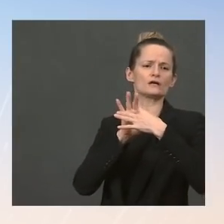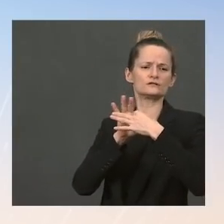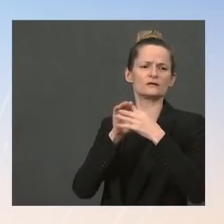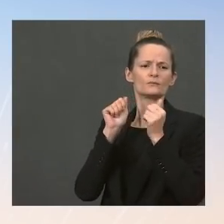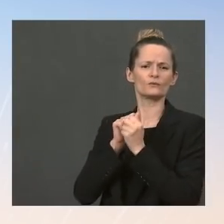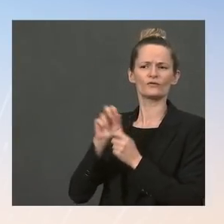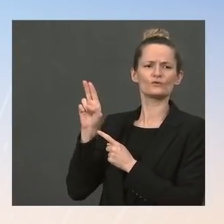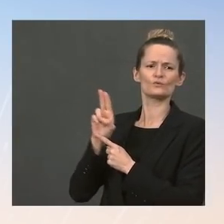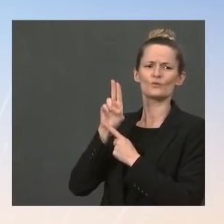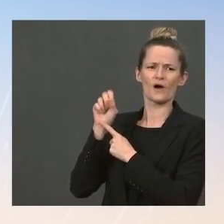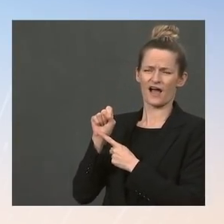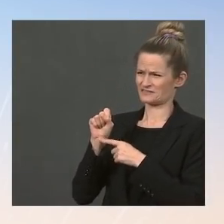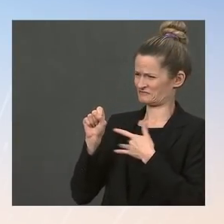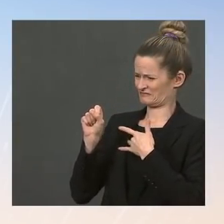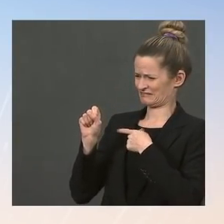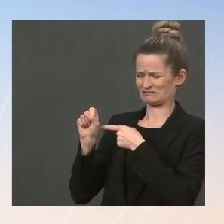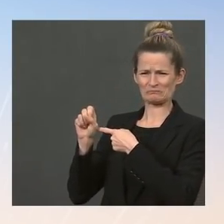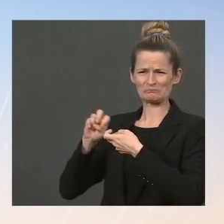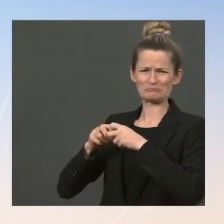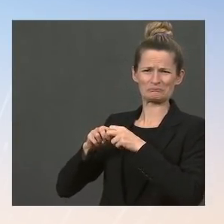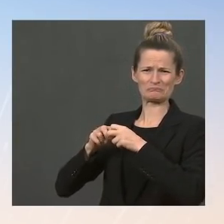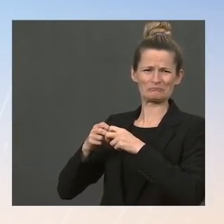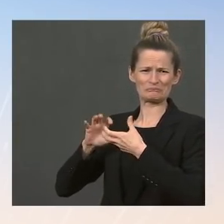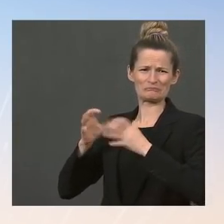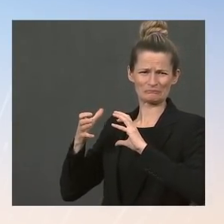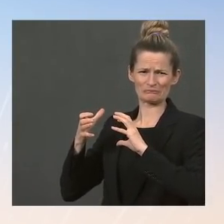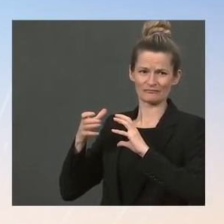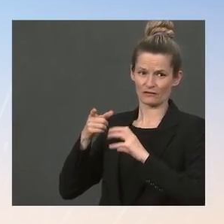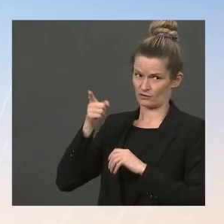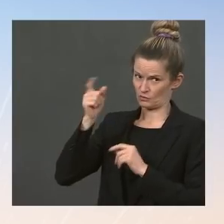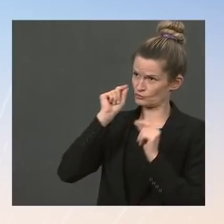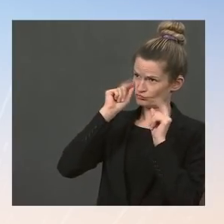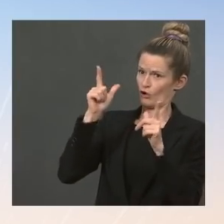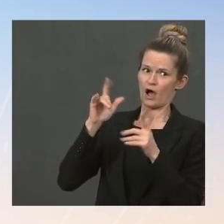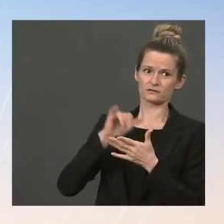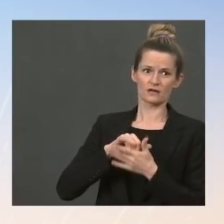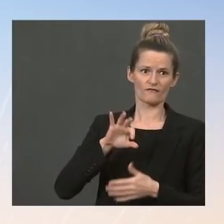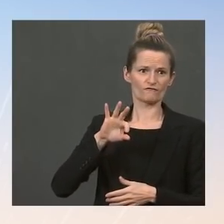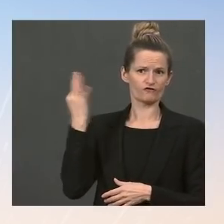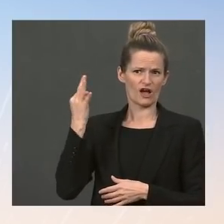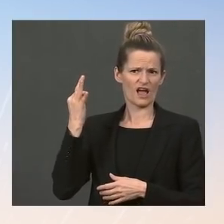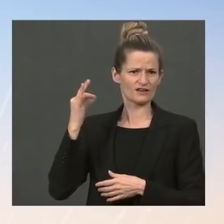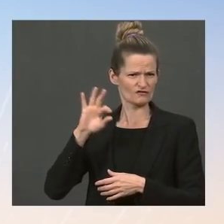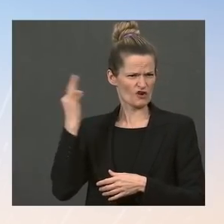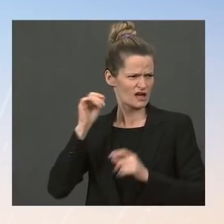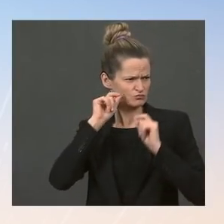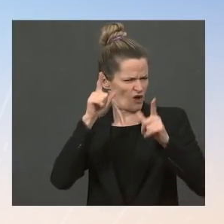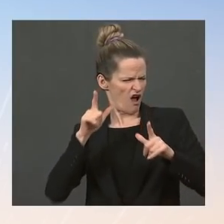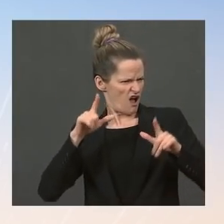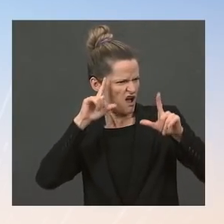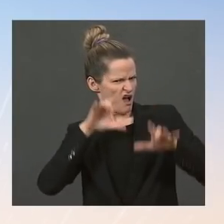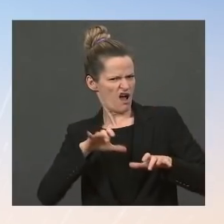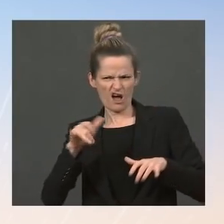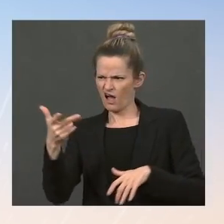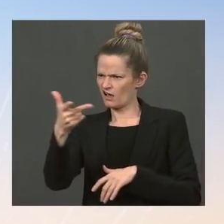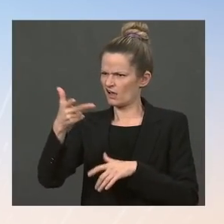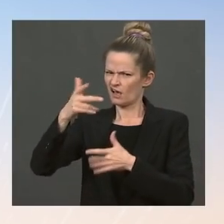And they said they were blindsided by this deal. Did President Biden or the administration convey ahead of time to France that this was coming?